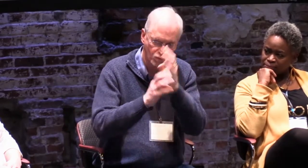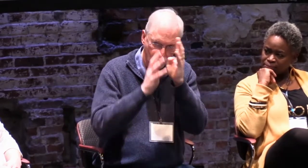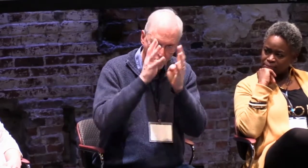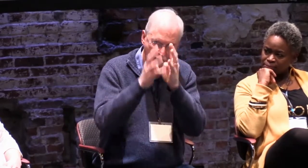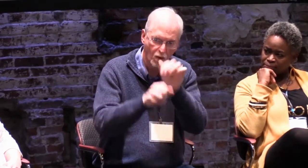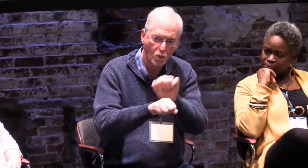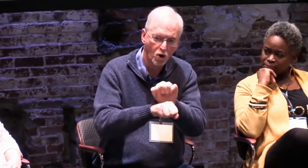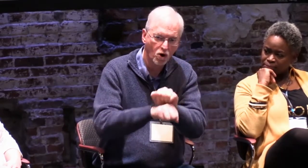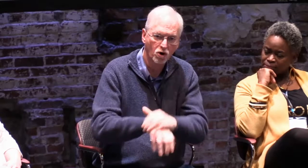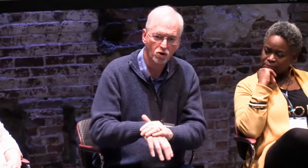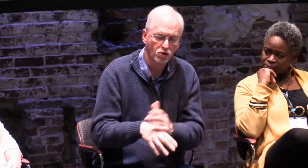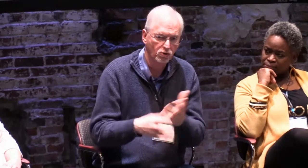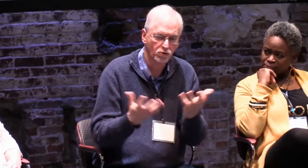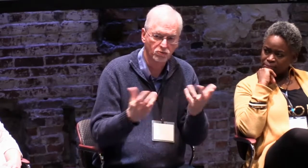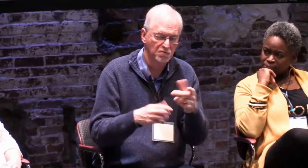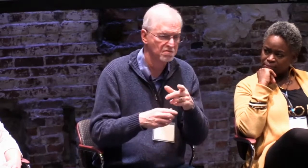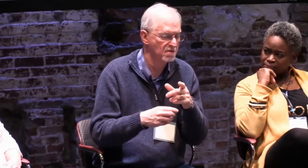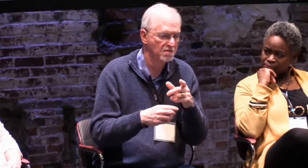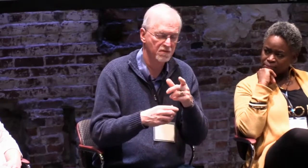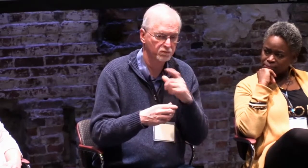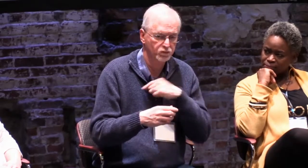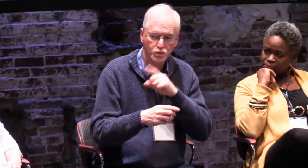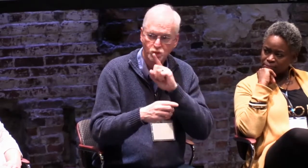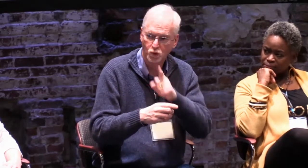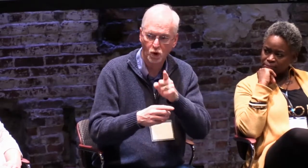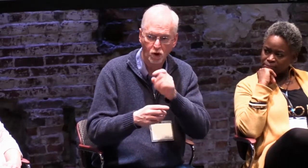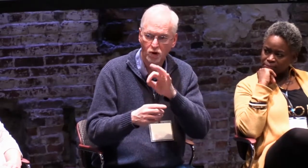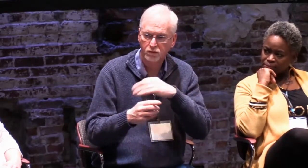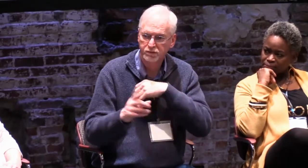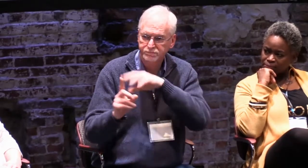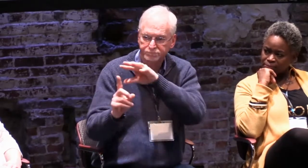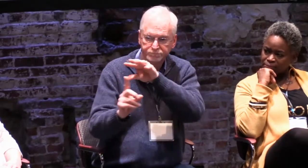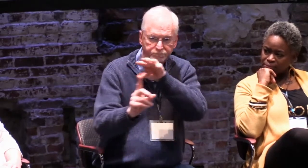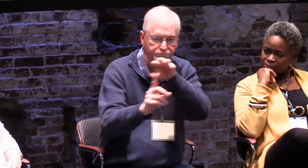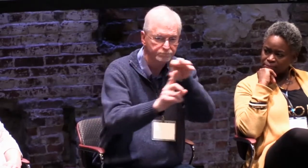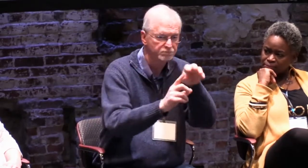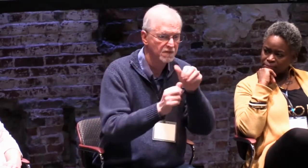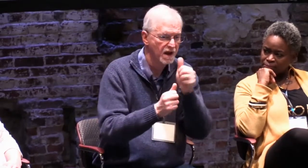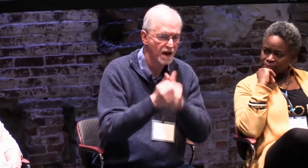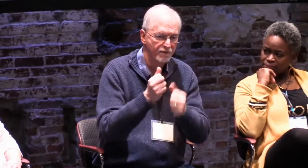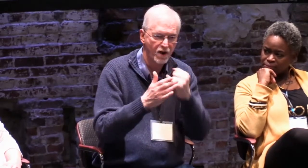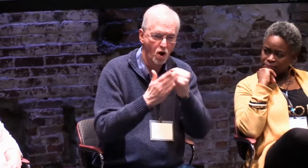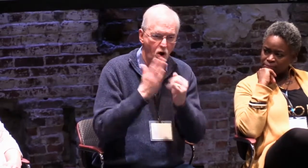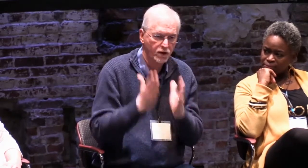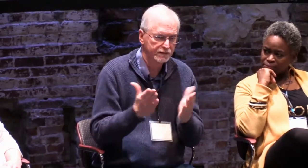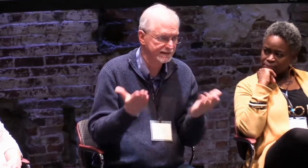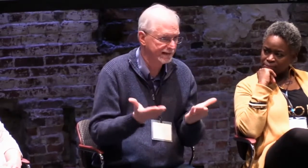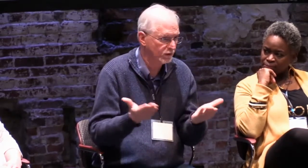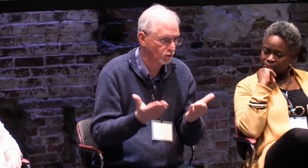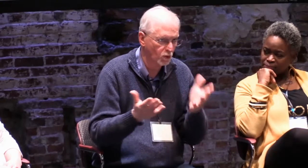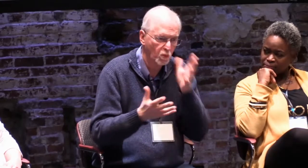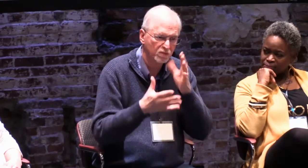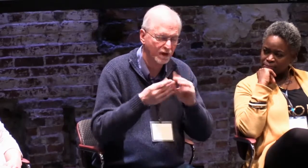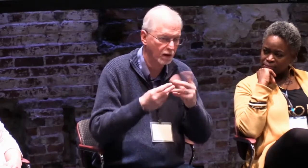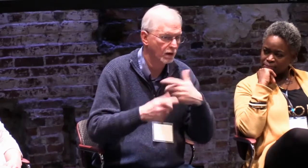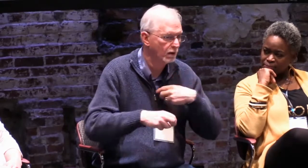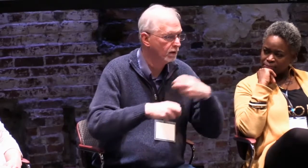We talk about places, spaces to be creative. Places to do filming.